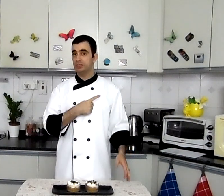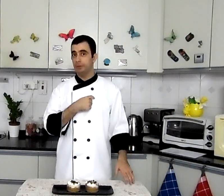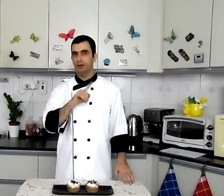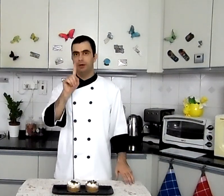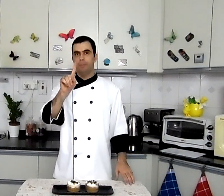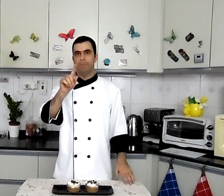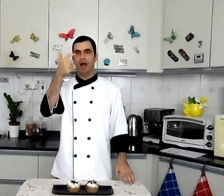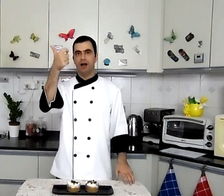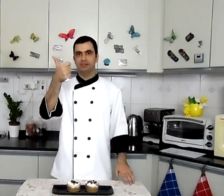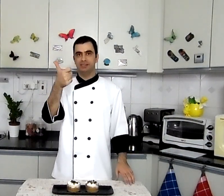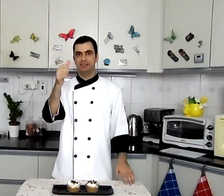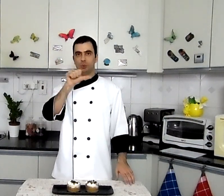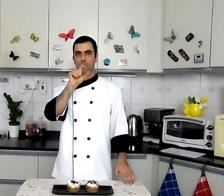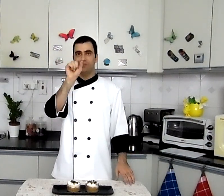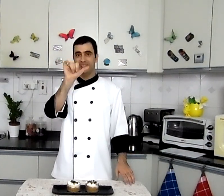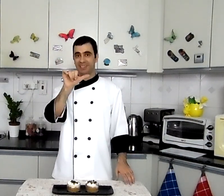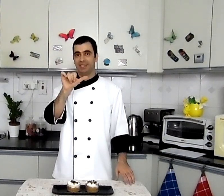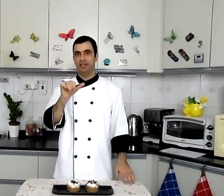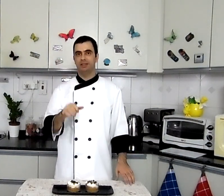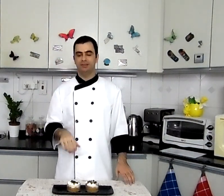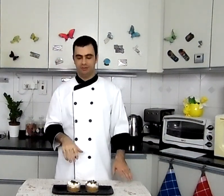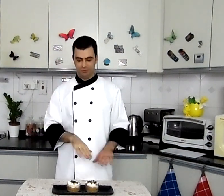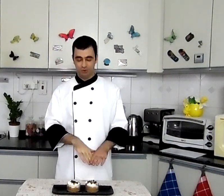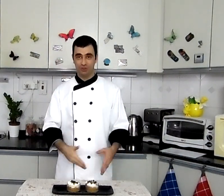This is the Banoffee Pie هذه هي البانوفي باي